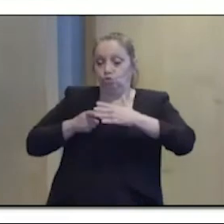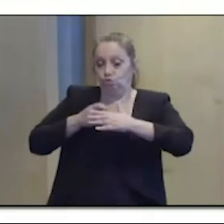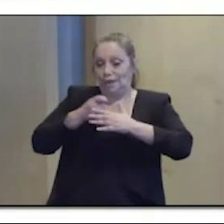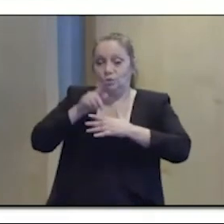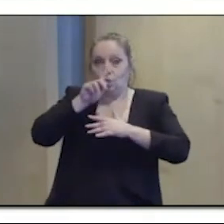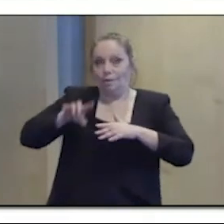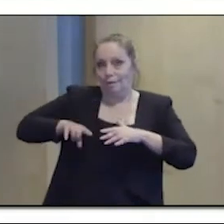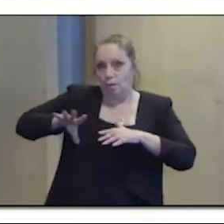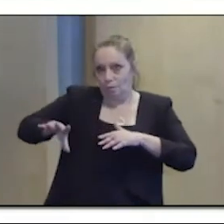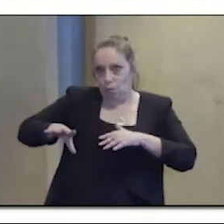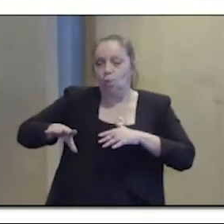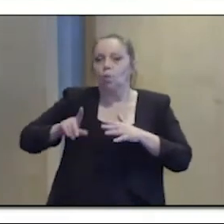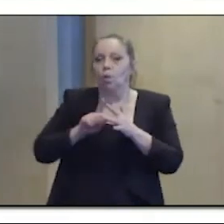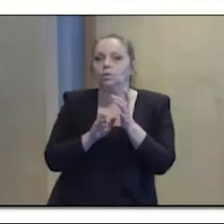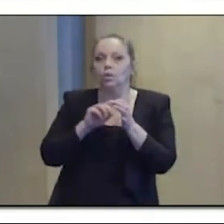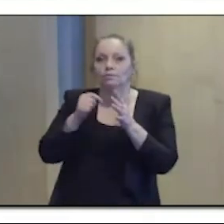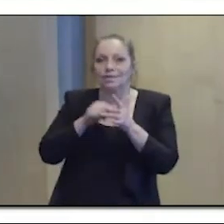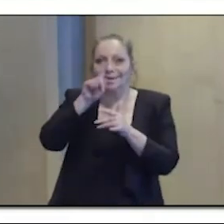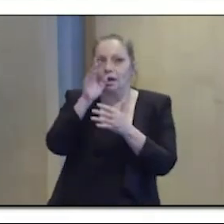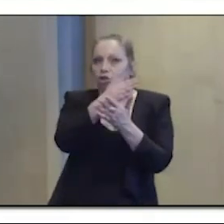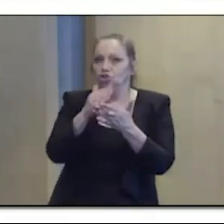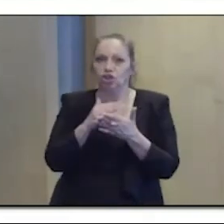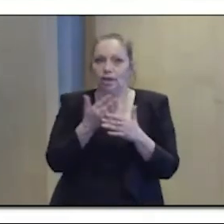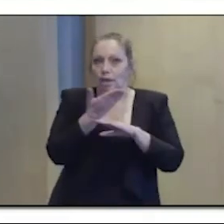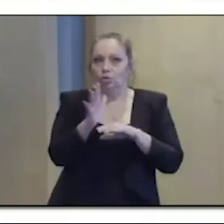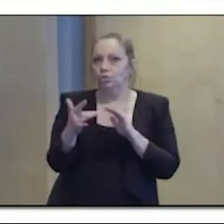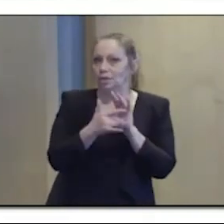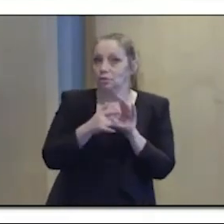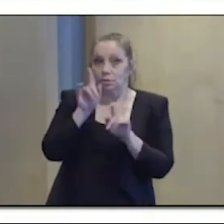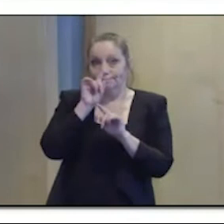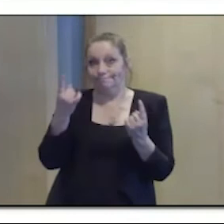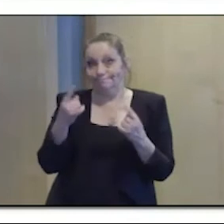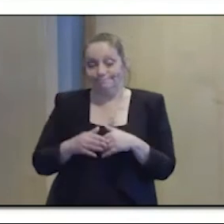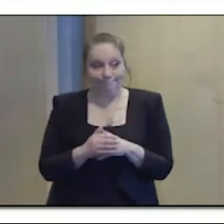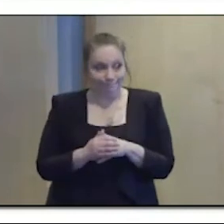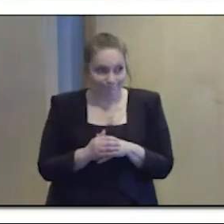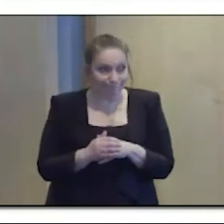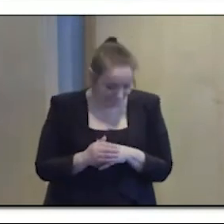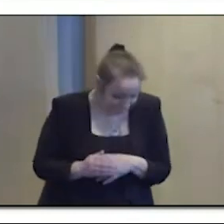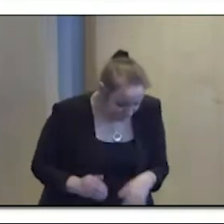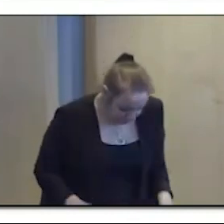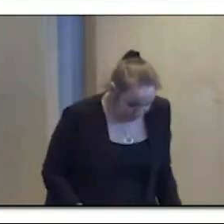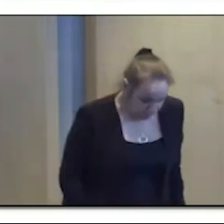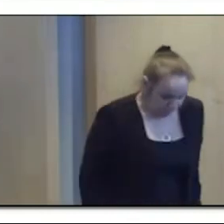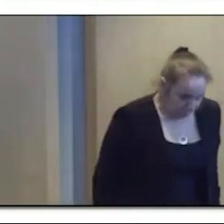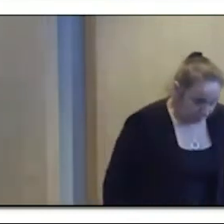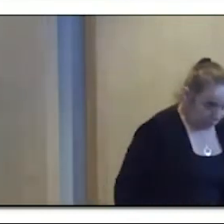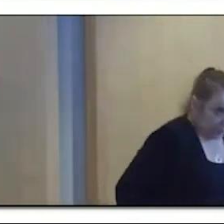to invest can't share in this new technology. Grants in Victoria are helping with this